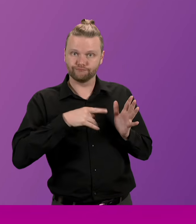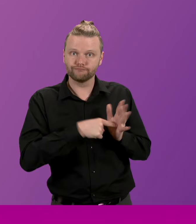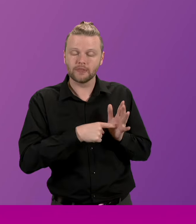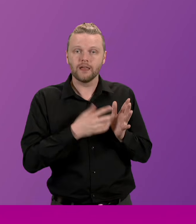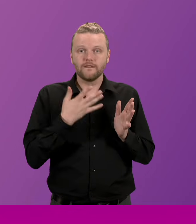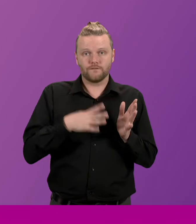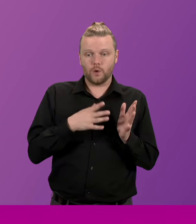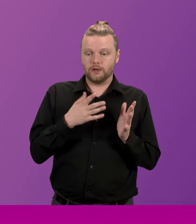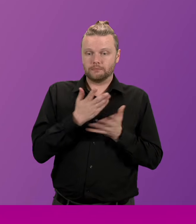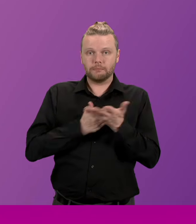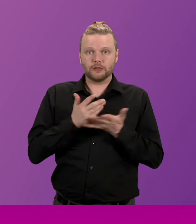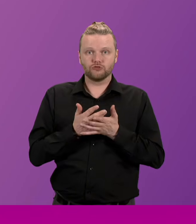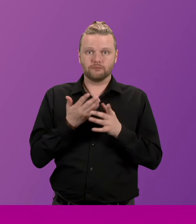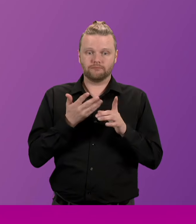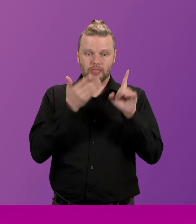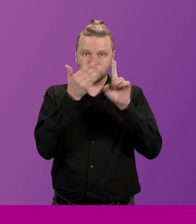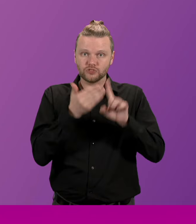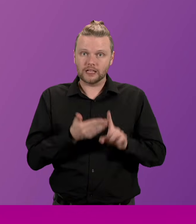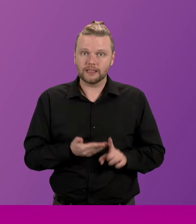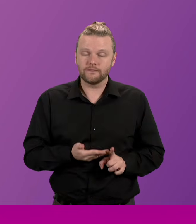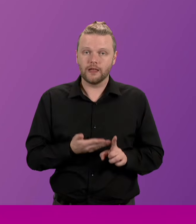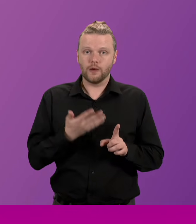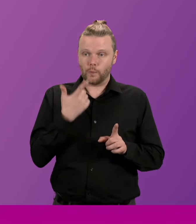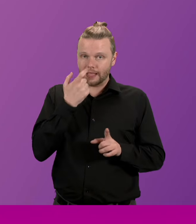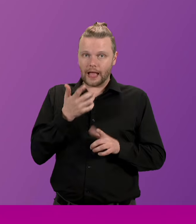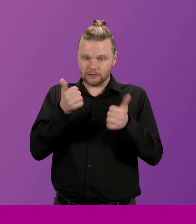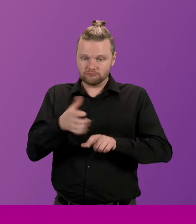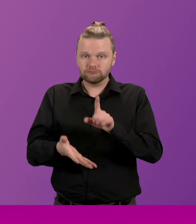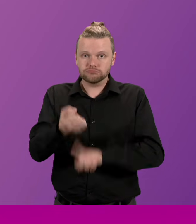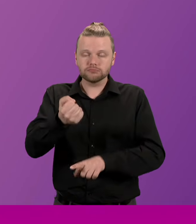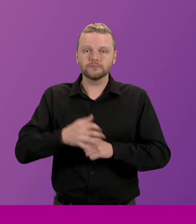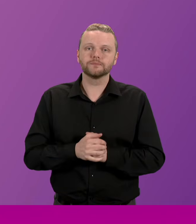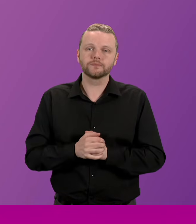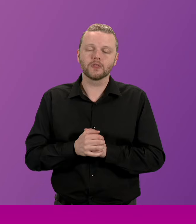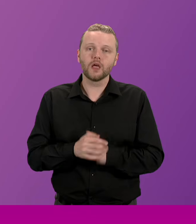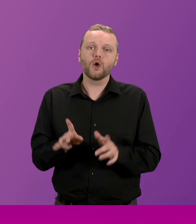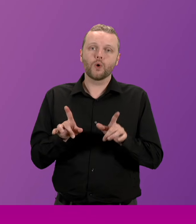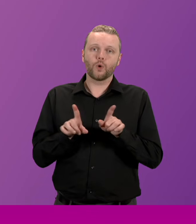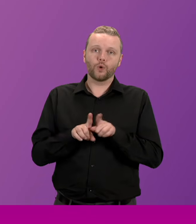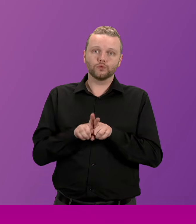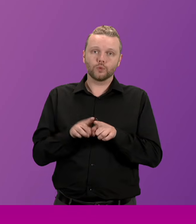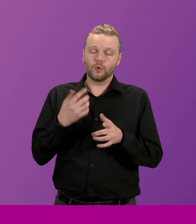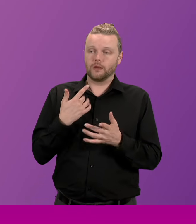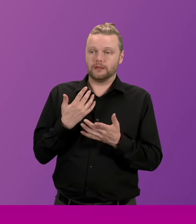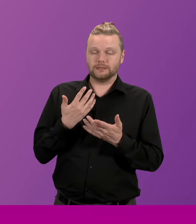the objectives that are being sought can be fulfilled. As part of the Government’s